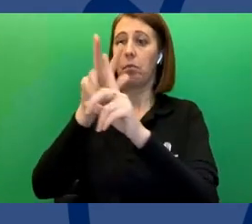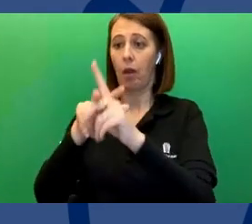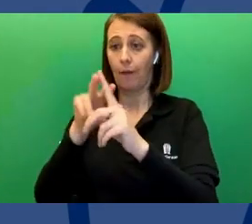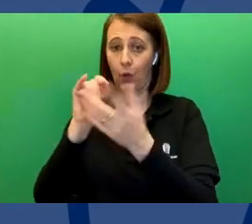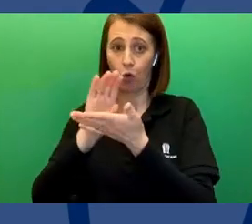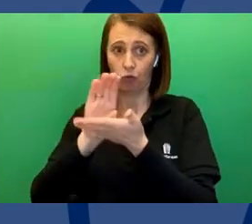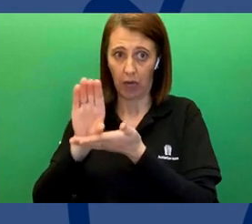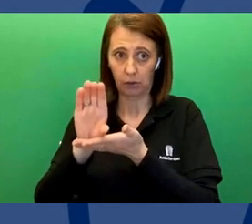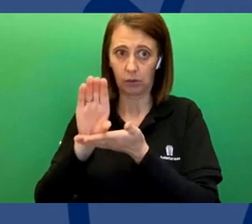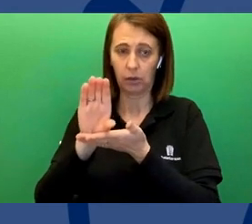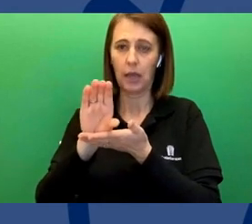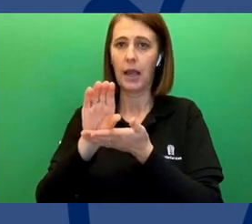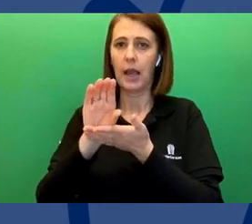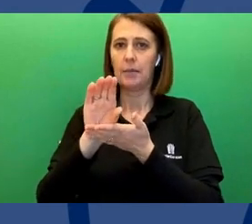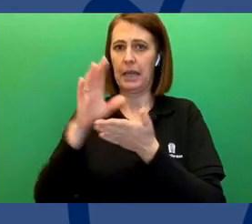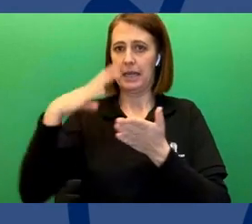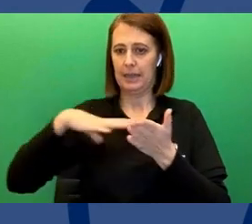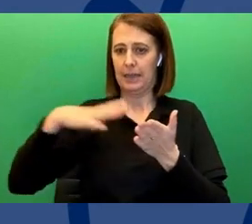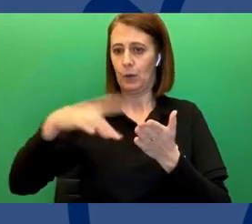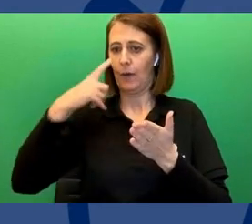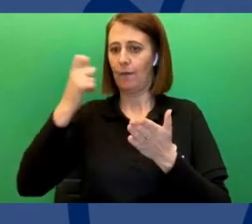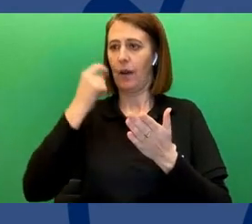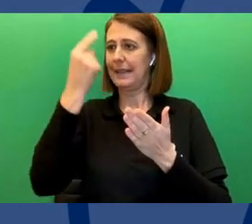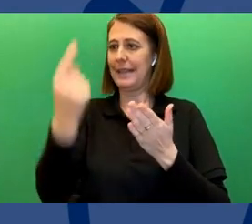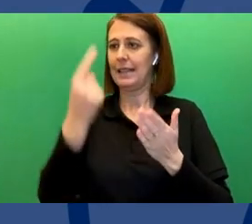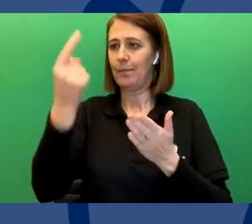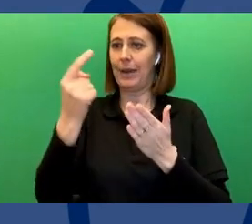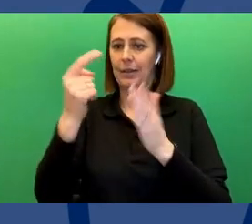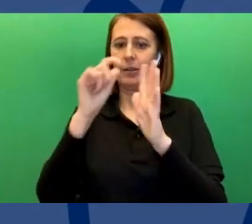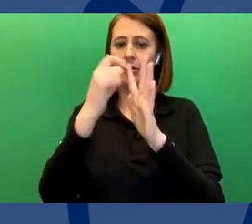independent practitioners. Now, I note you covered this but you might want to quickly